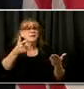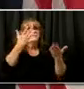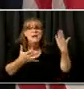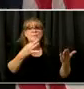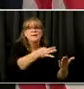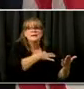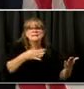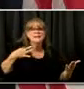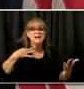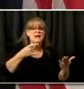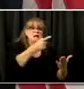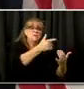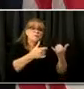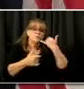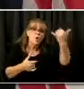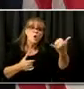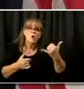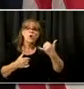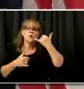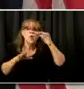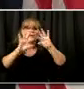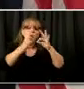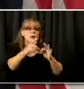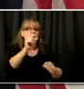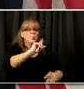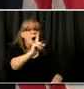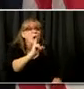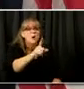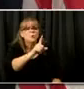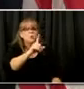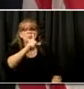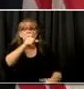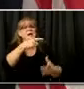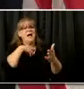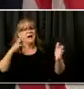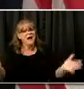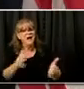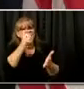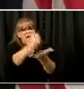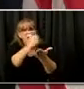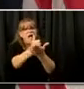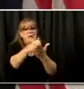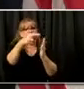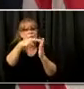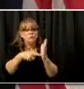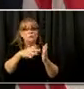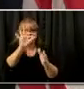able to find it's hard work but the students that are the hardest to reach and enroll are really the